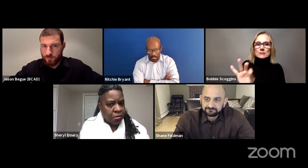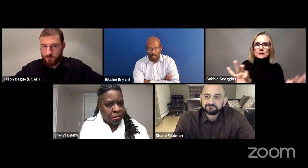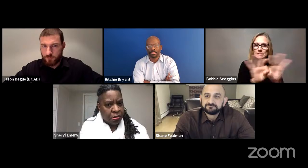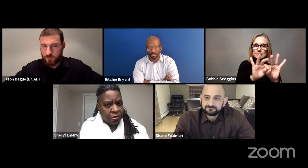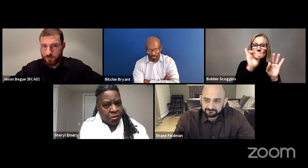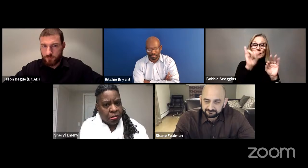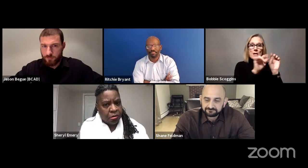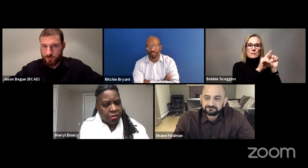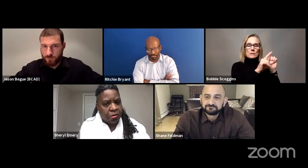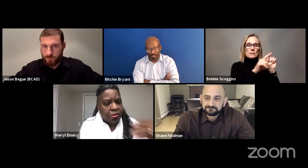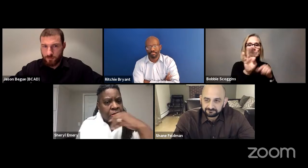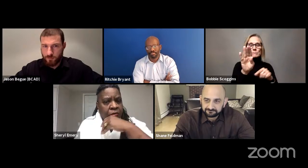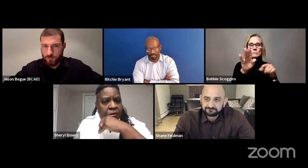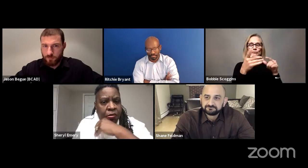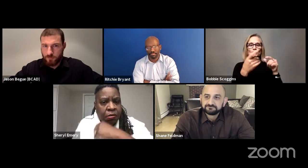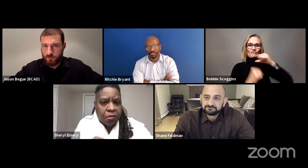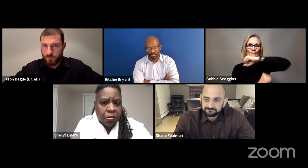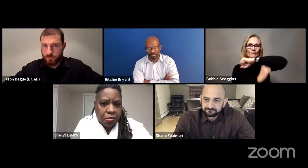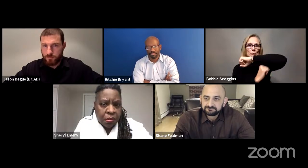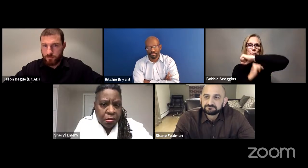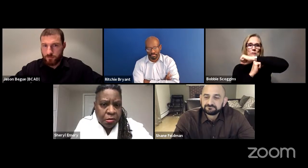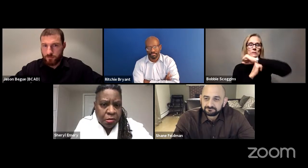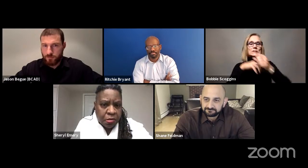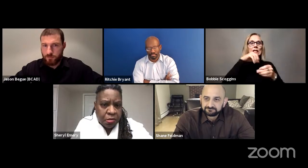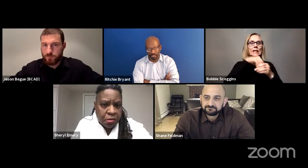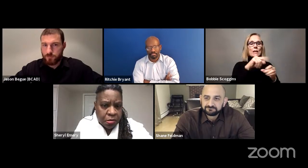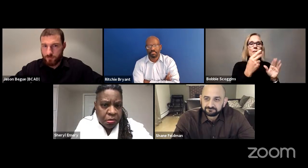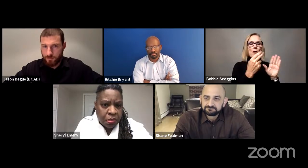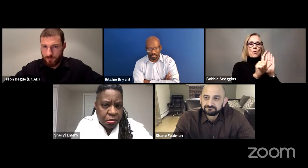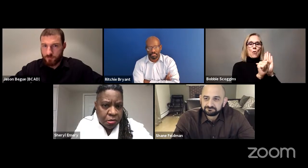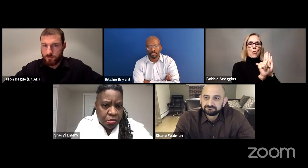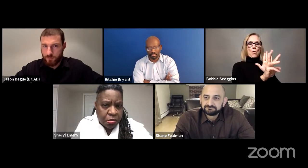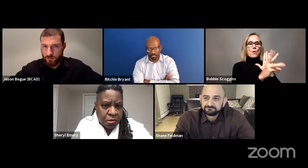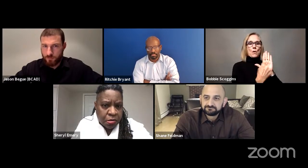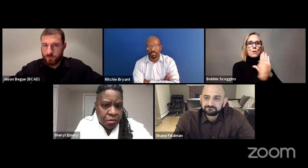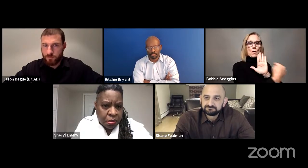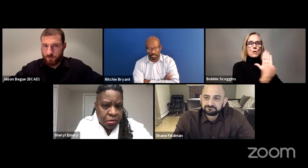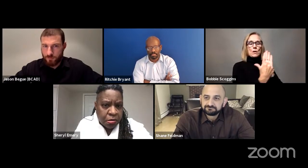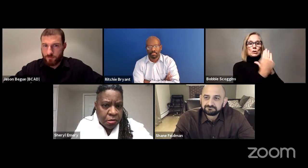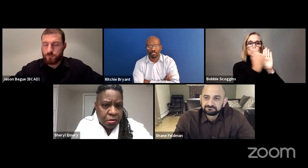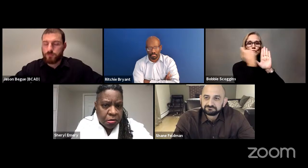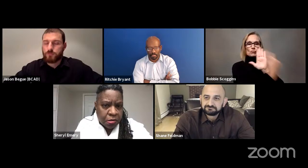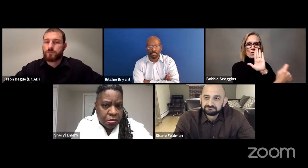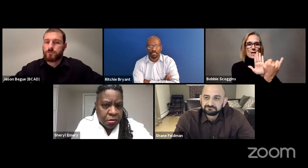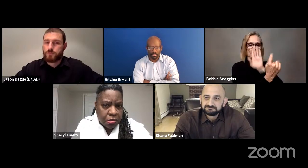this, who owns it. So those would be your foundational pieces that would need to be